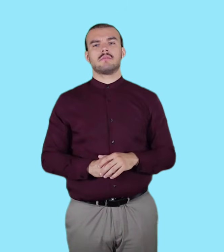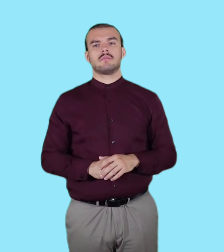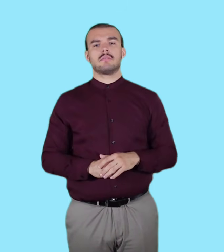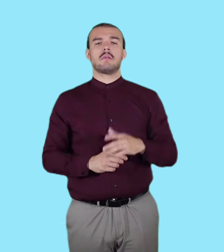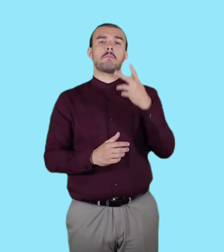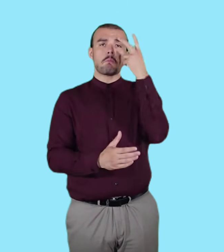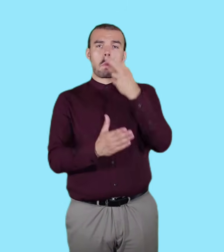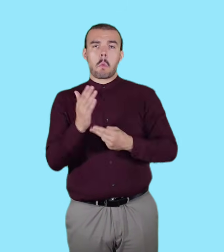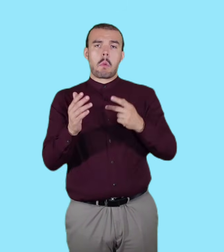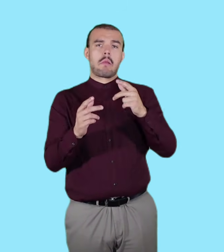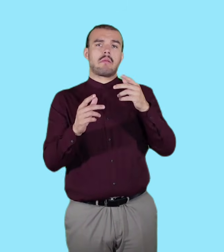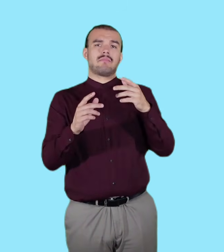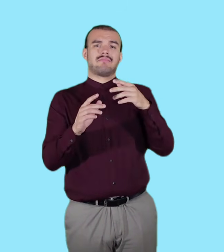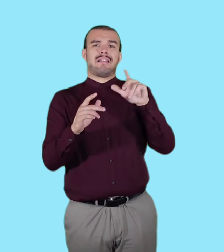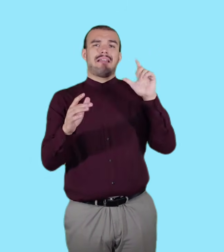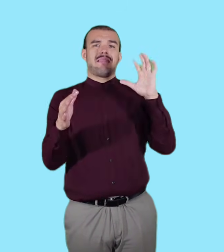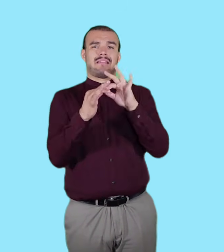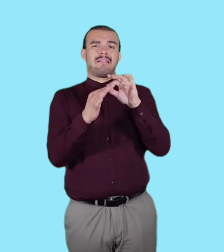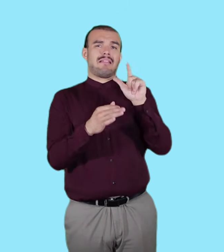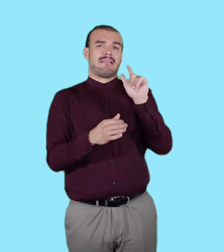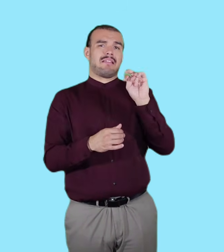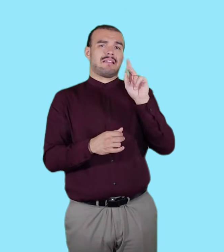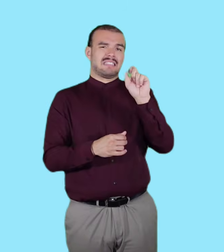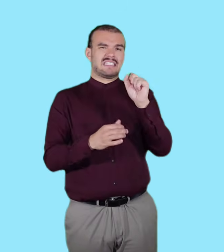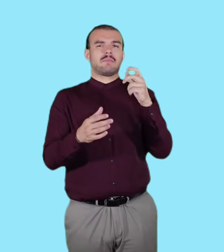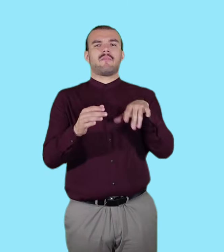Both of those links can be found below this video.